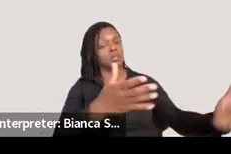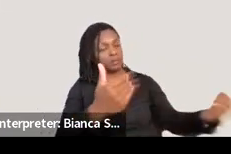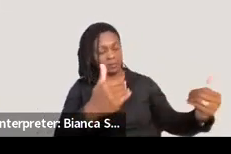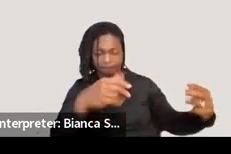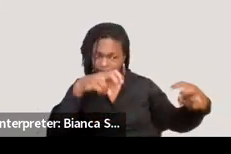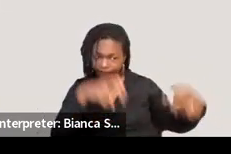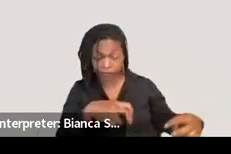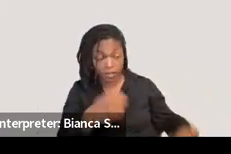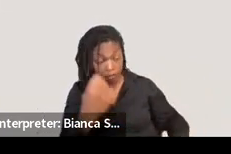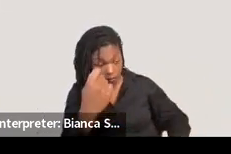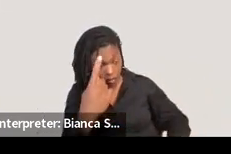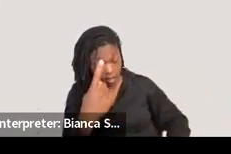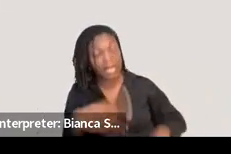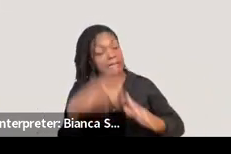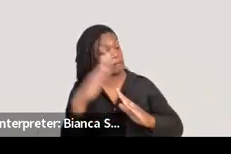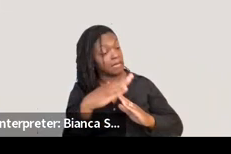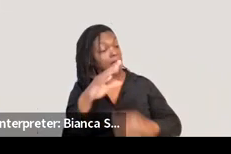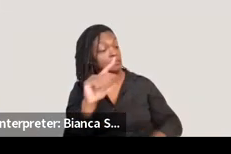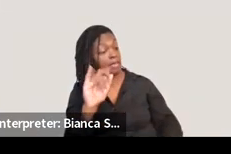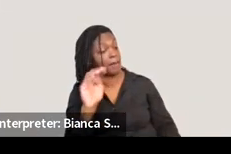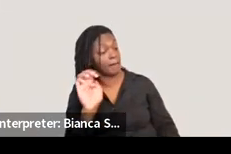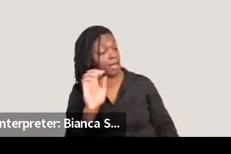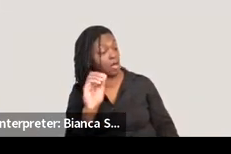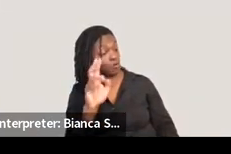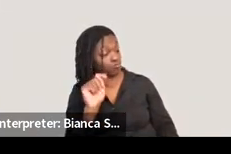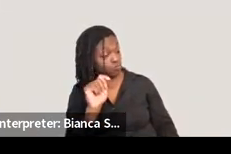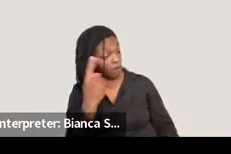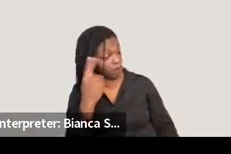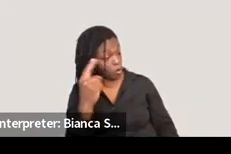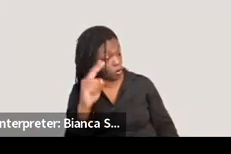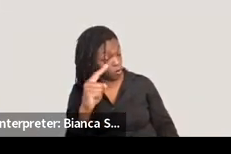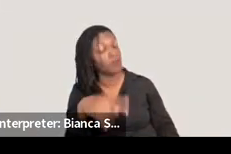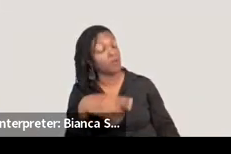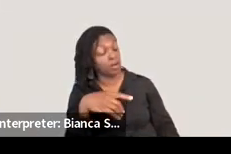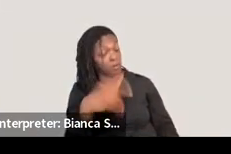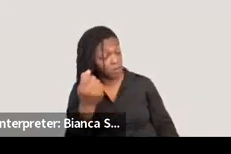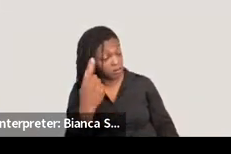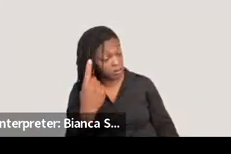What is the purpose? Make sure they understand. And just teach. Again, education.